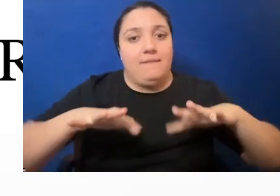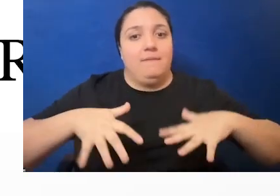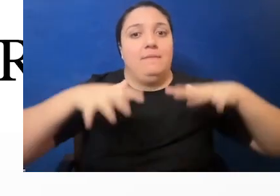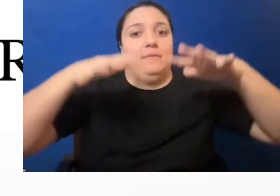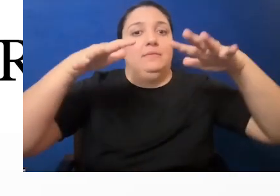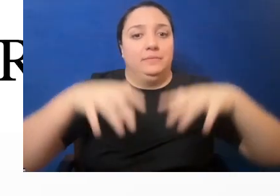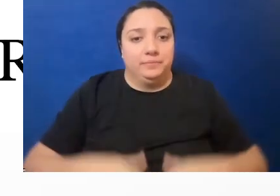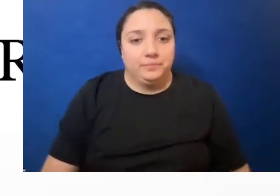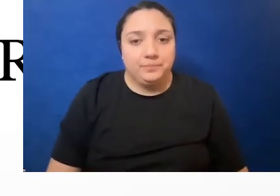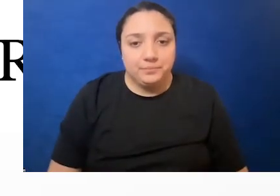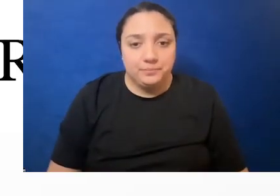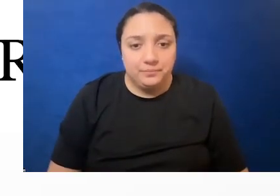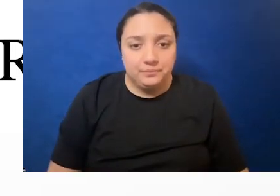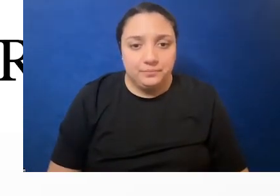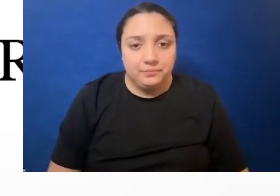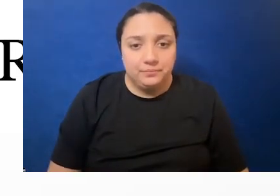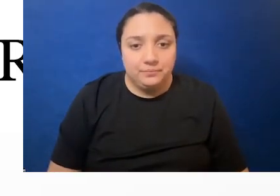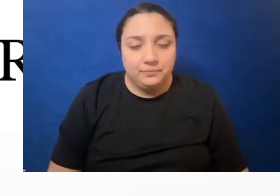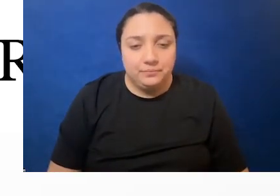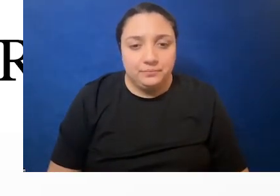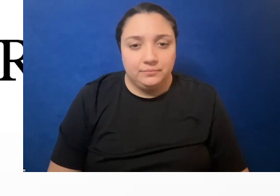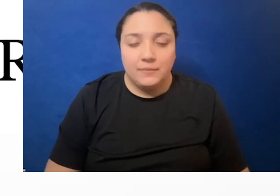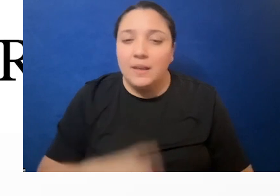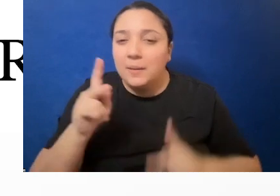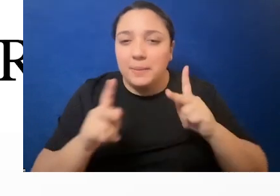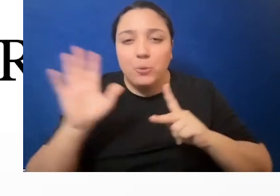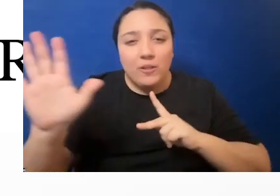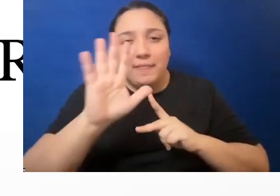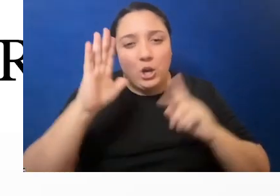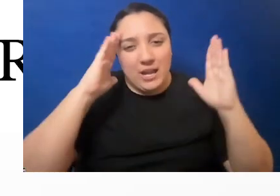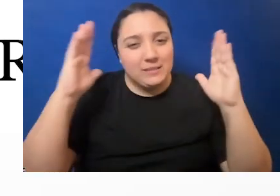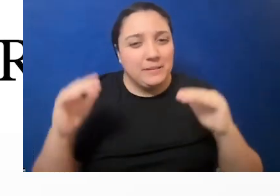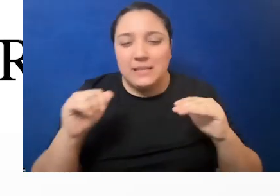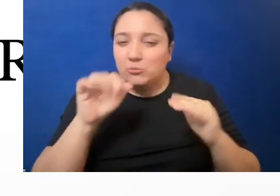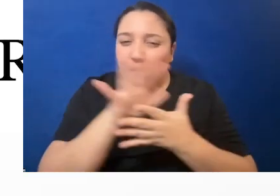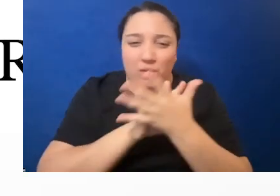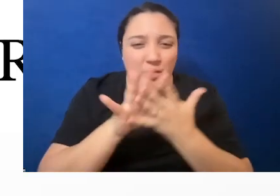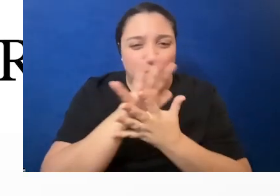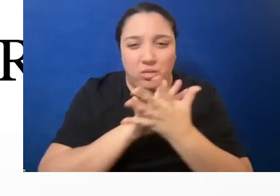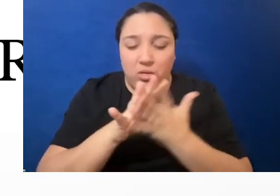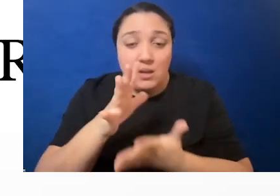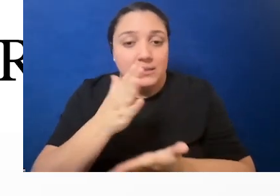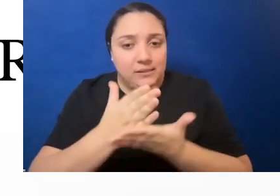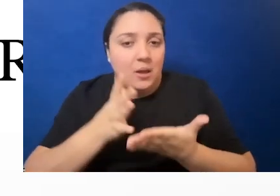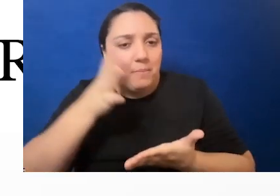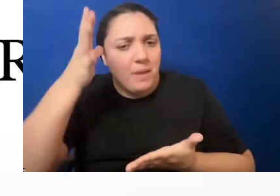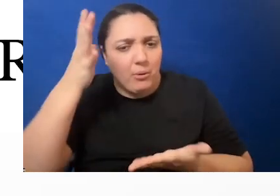WERE TO RETURN TO THE IN-PERSON SETTING THERE WAS ANXIETY. THE EXPECTATIONS WERE UNCLEAR.